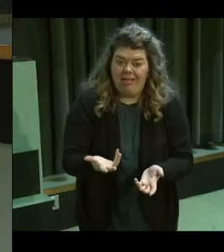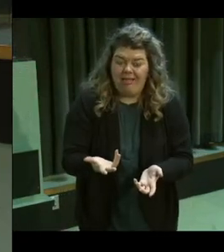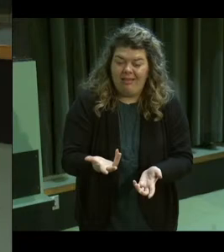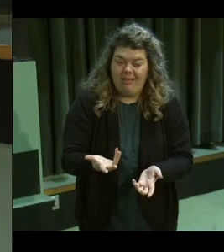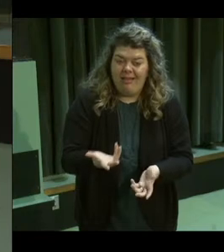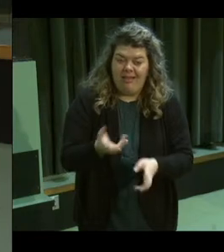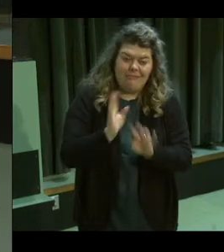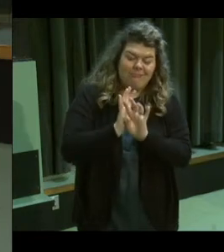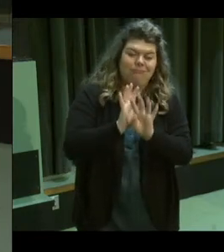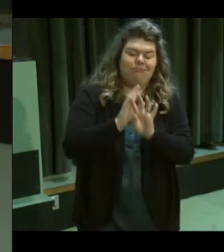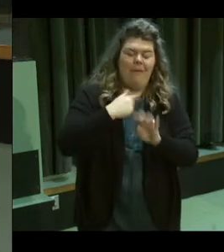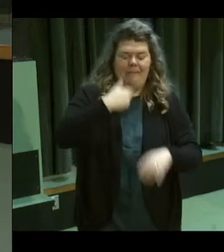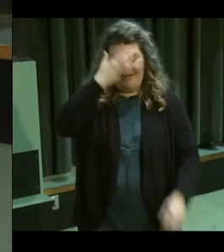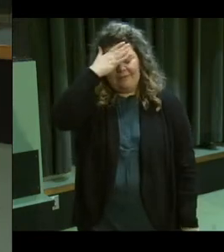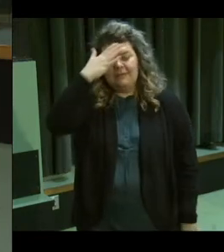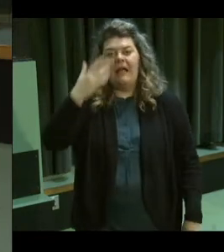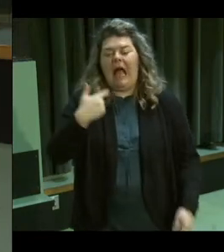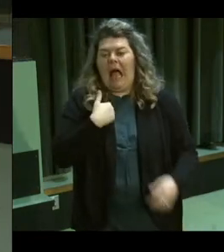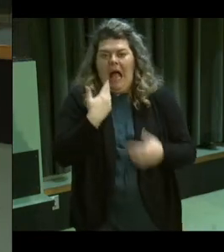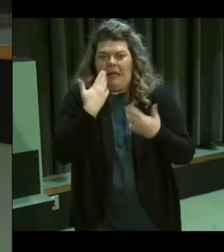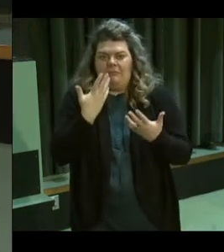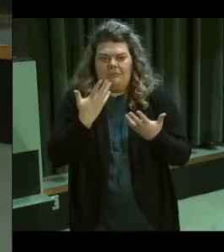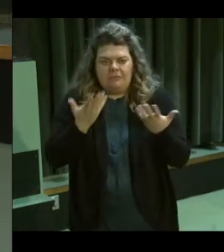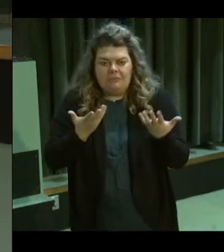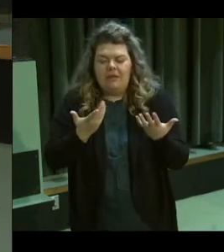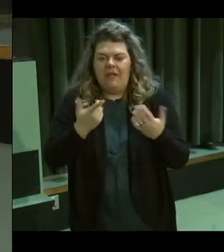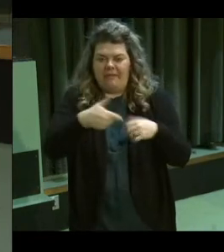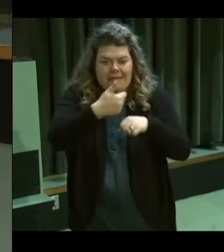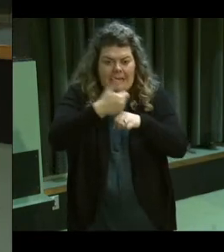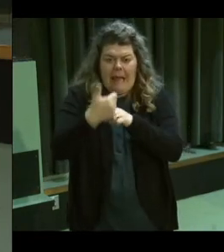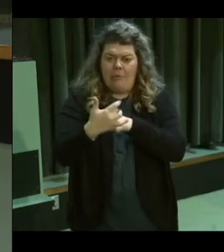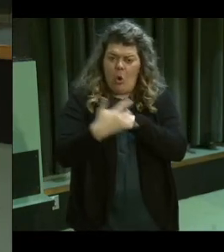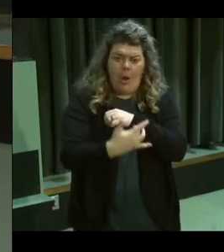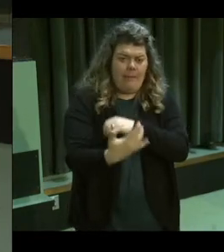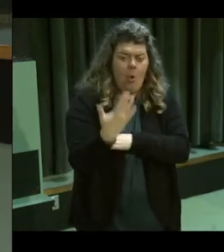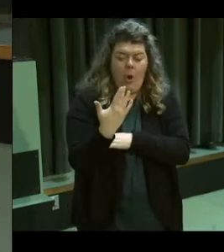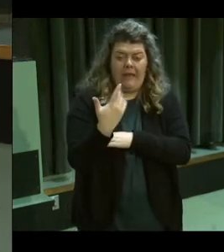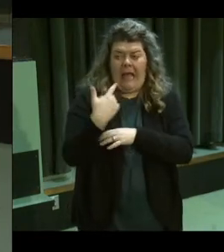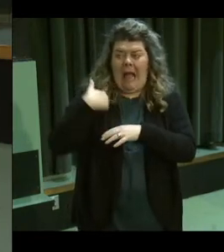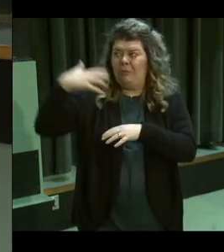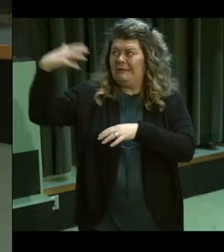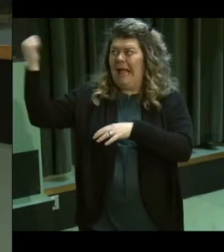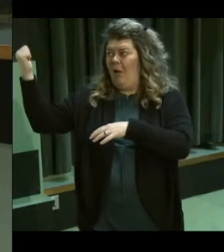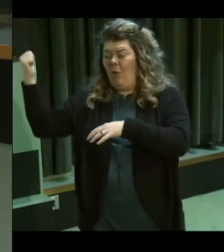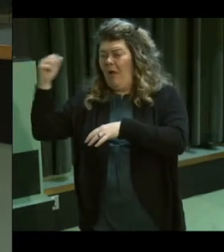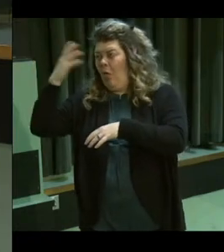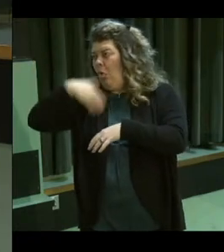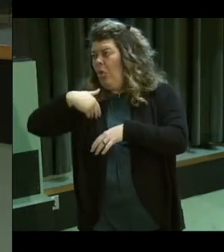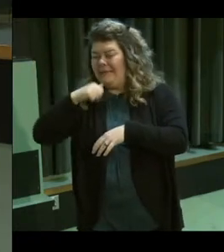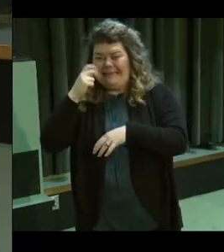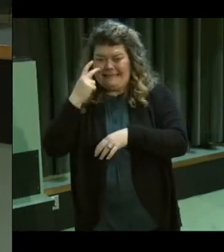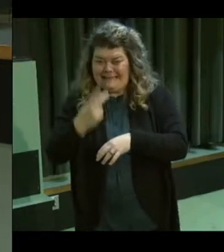goodness, I didn't know. I mean,